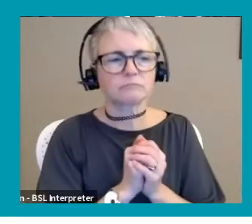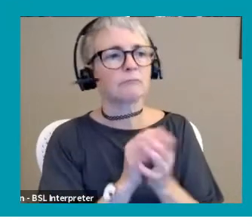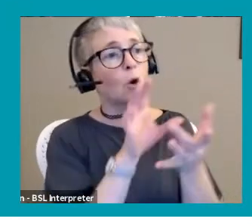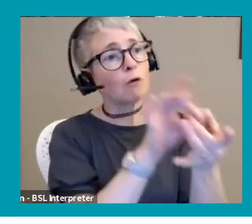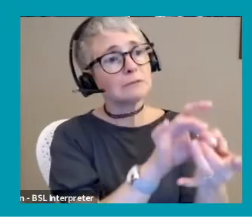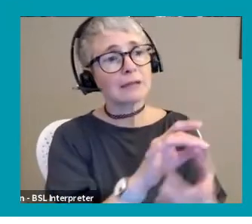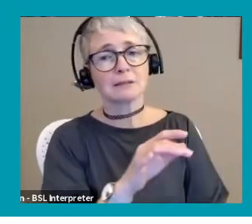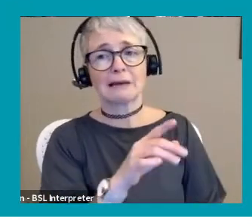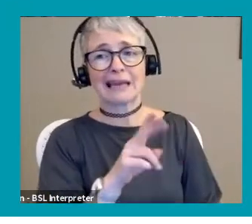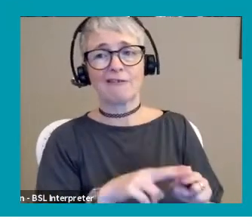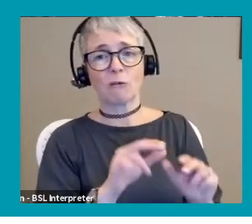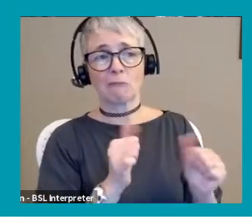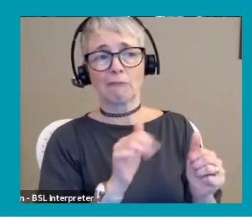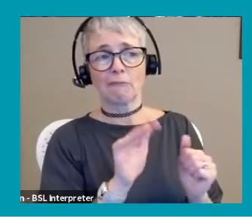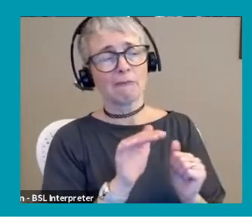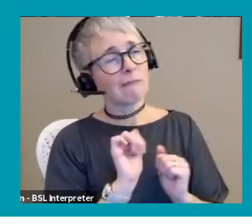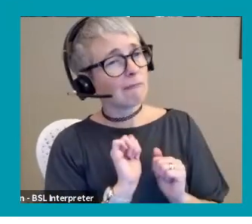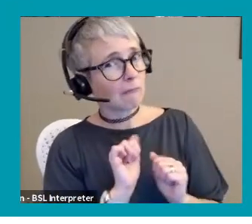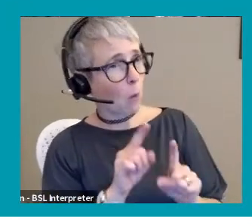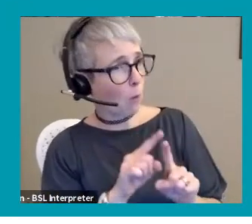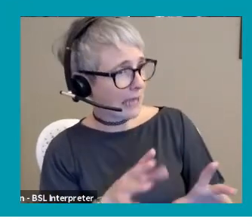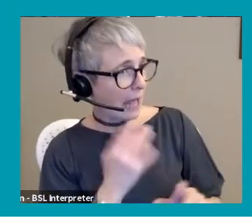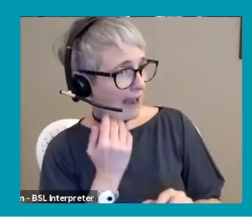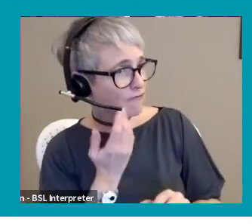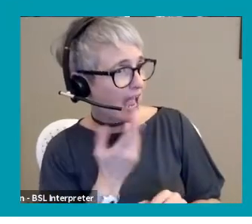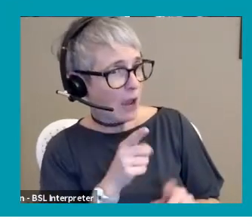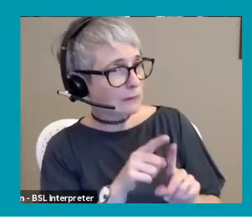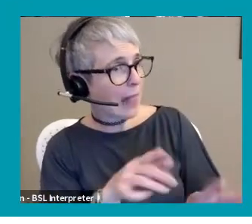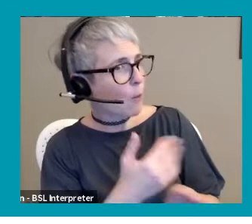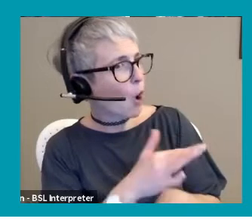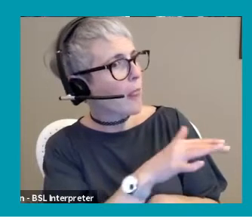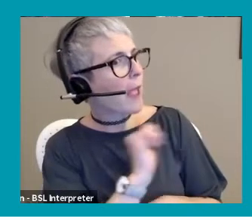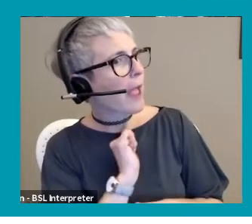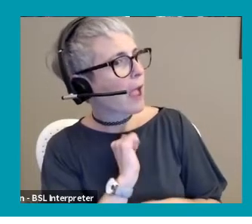So on real terms what it's like to work there and how is the organisation perspective. structured